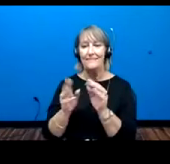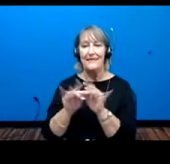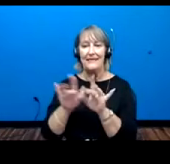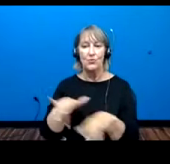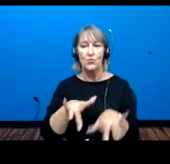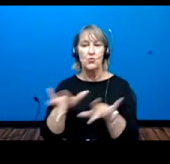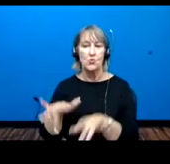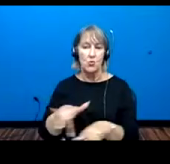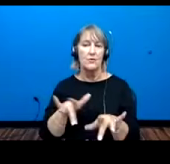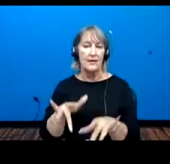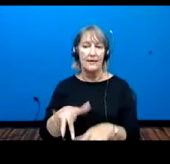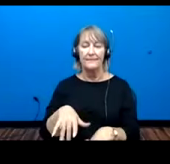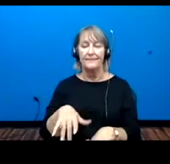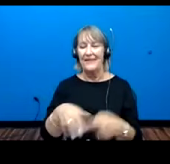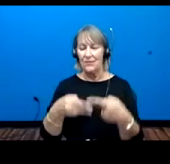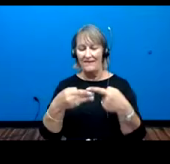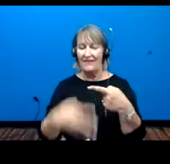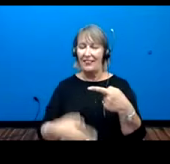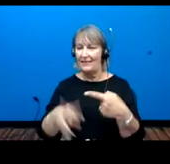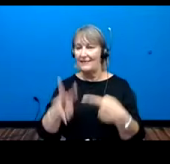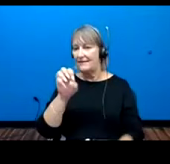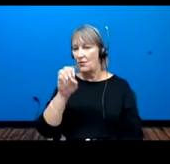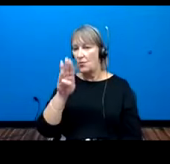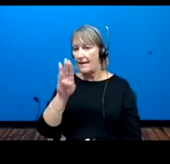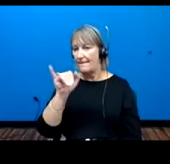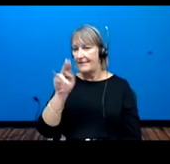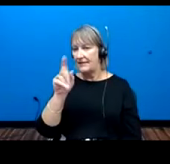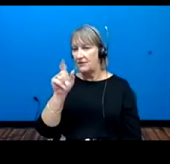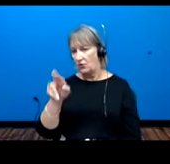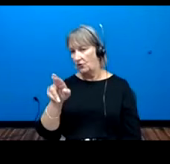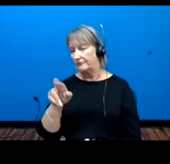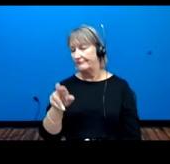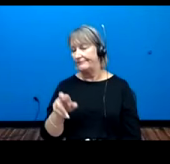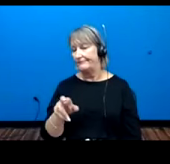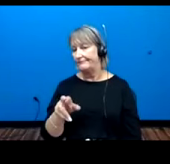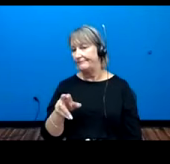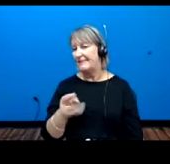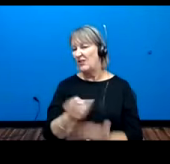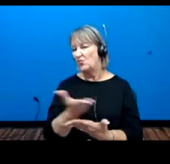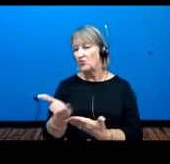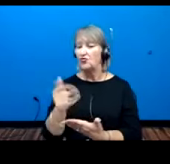under the Webinars and Resources page that folks can go back and listen to and look at.